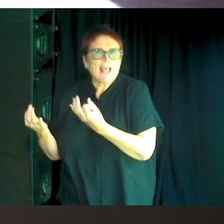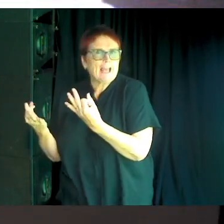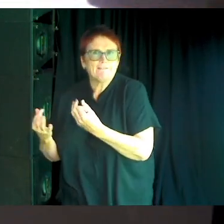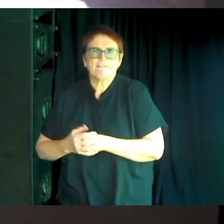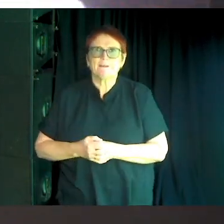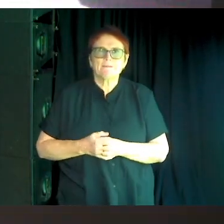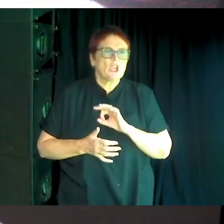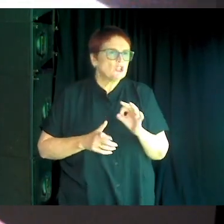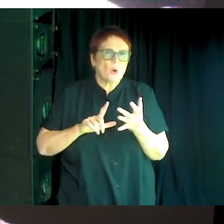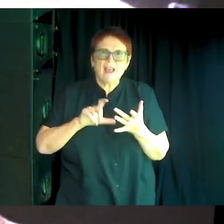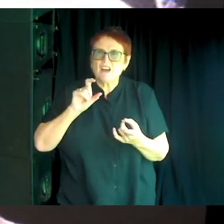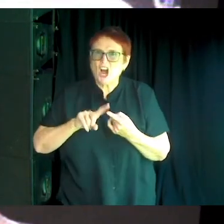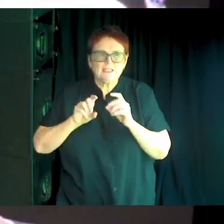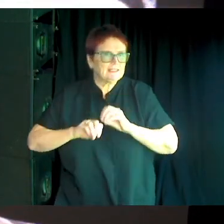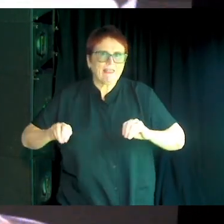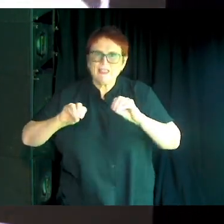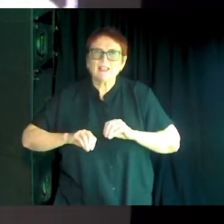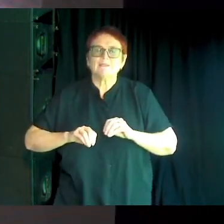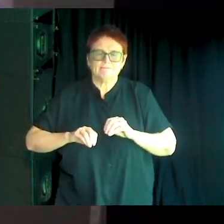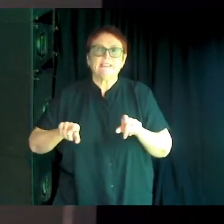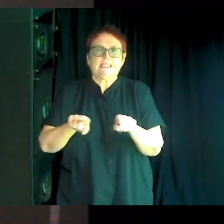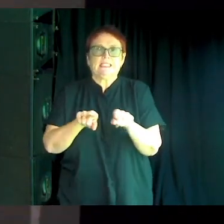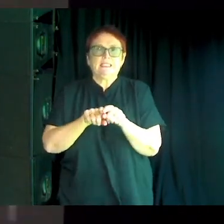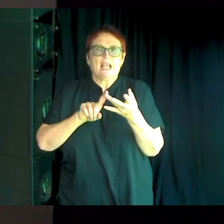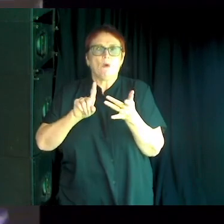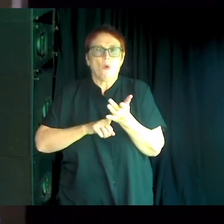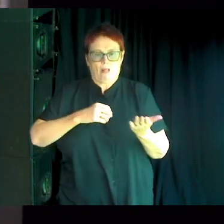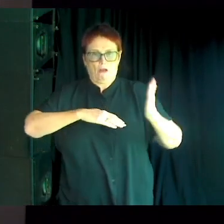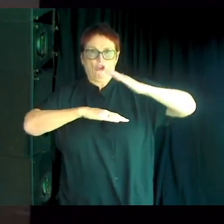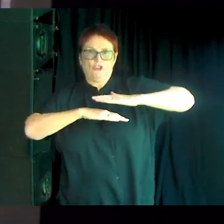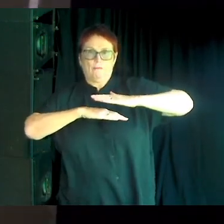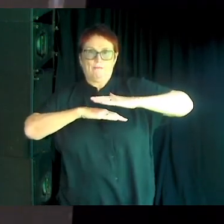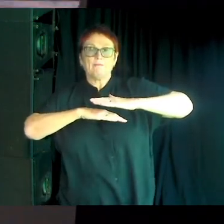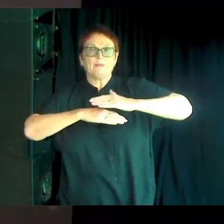eyes or anything we do that as well and you can keep it outside the funny thing is we can